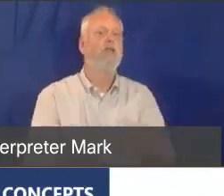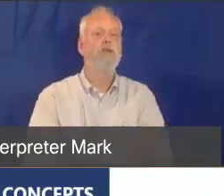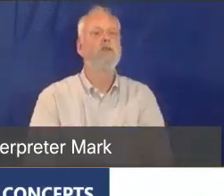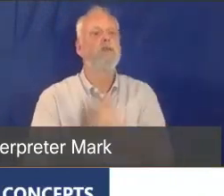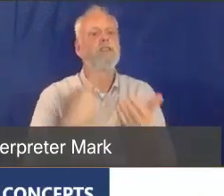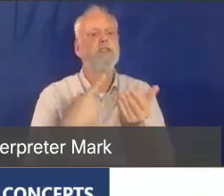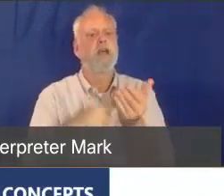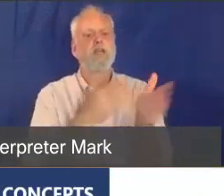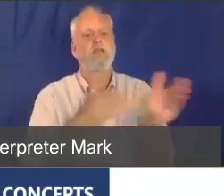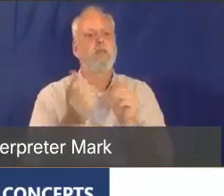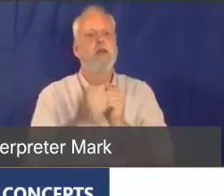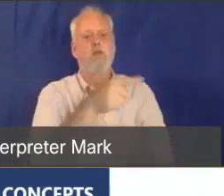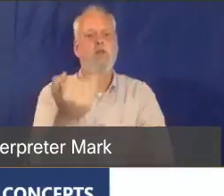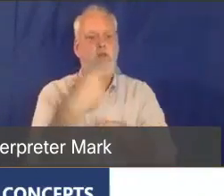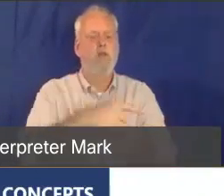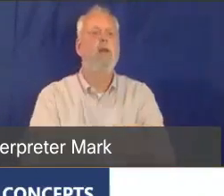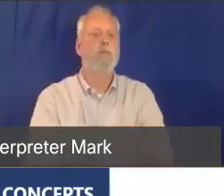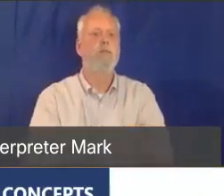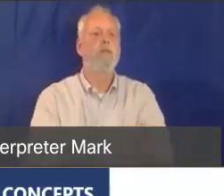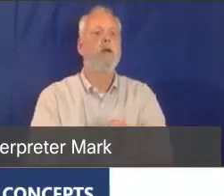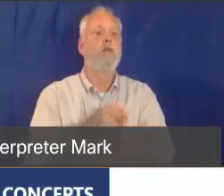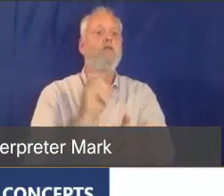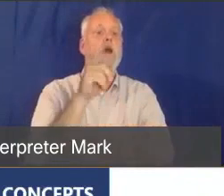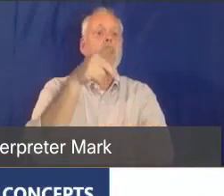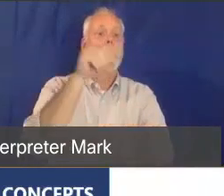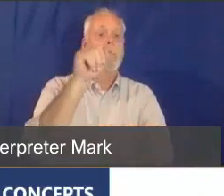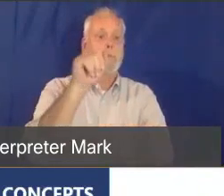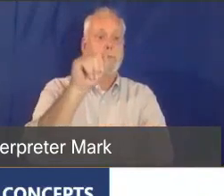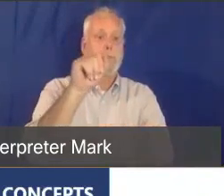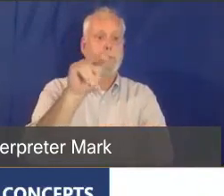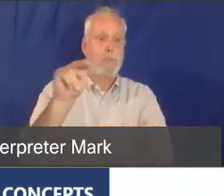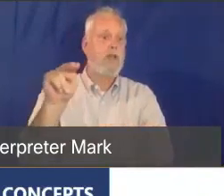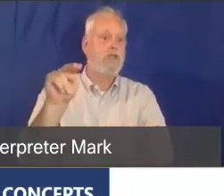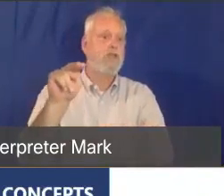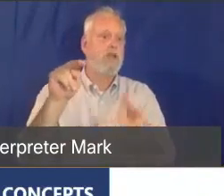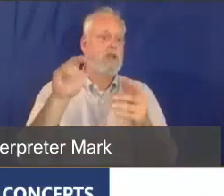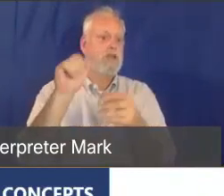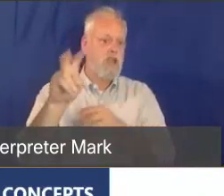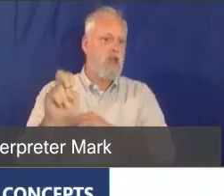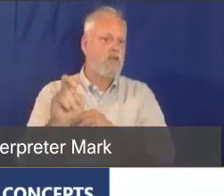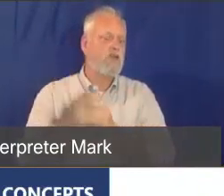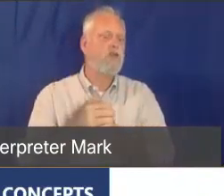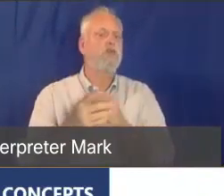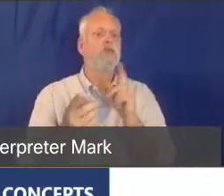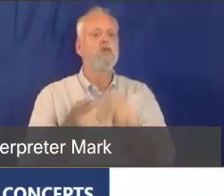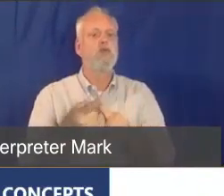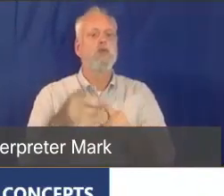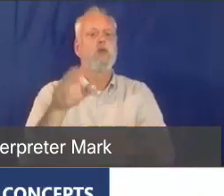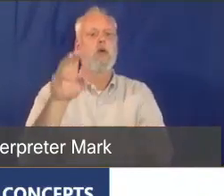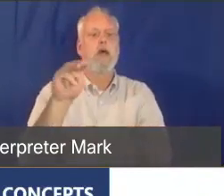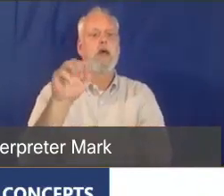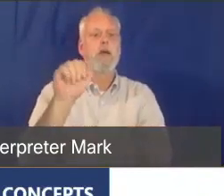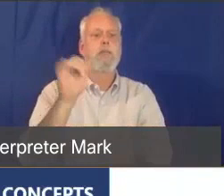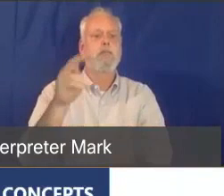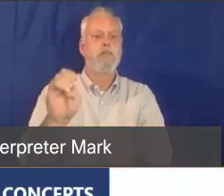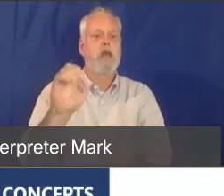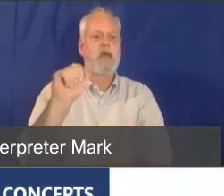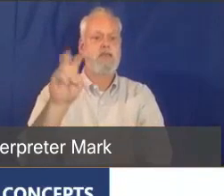Um, I'm going to be going from Pennsylvania Avenue to work. That's your bullet point 1 all the way down to main avenue and the South. So that's number 6.